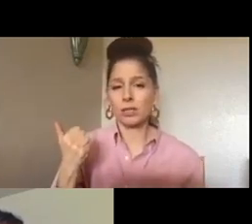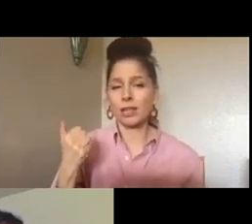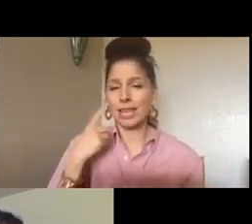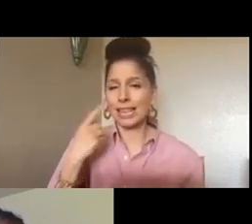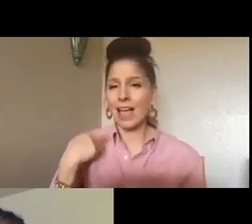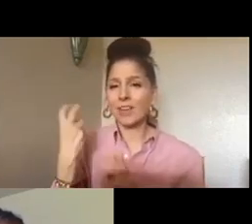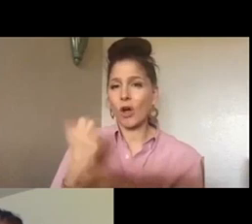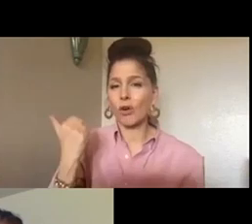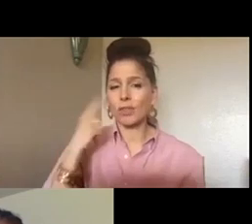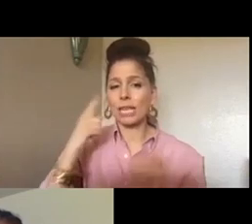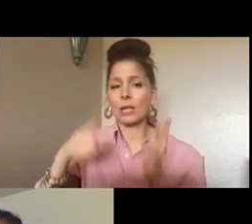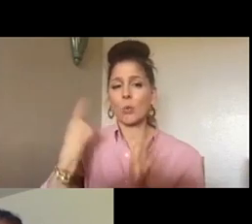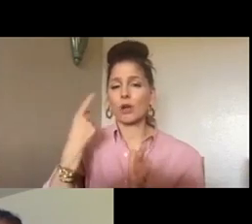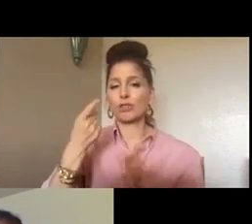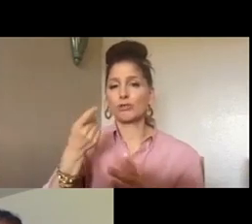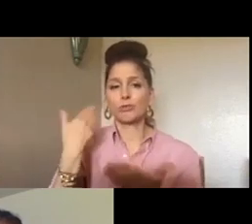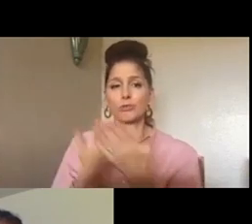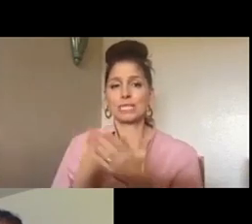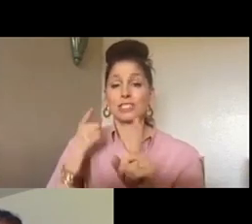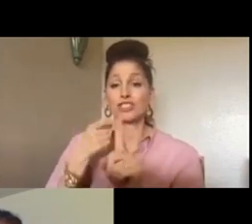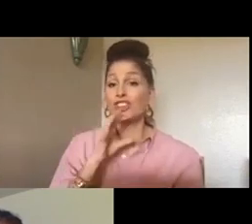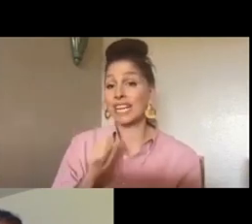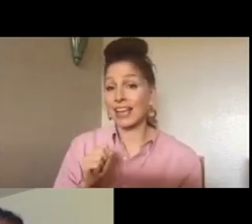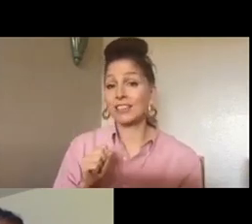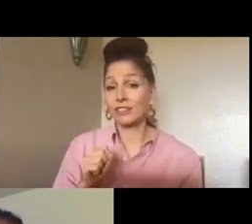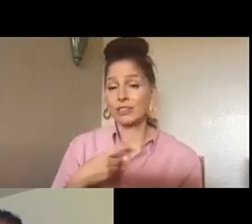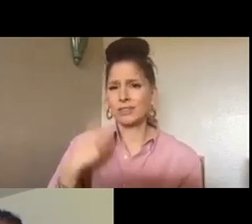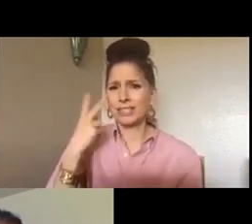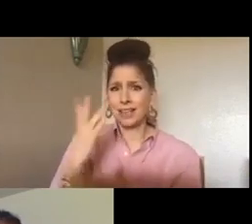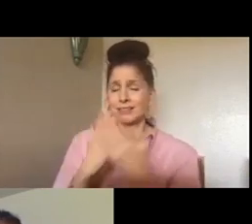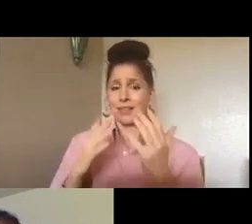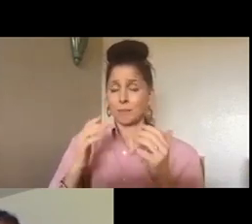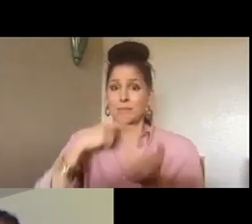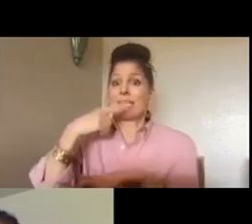I think they might have a harder time. I think it's harder for women once they